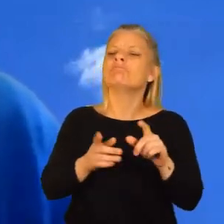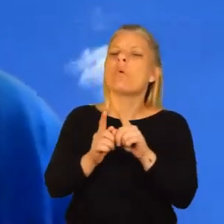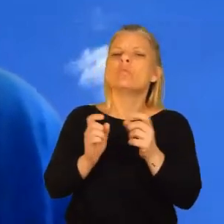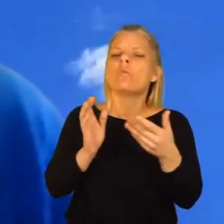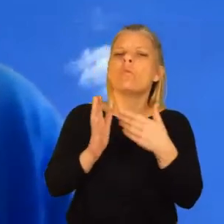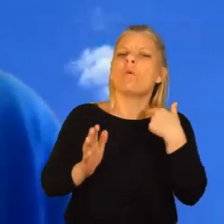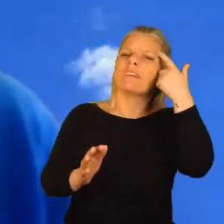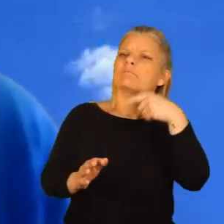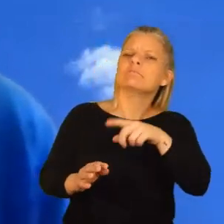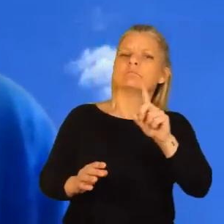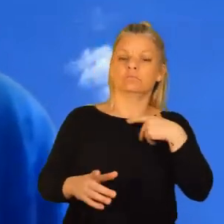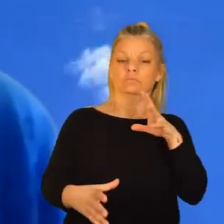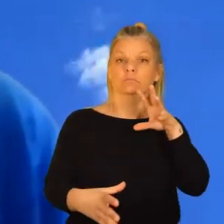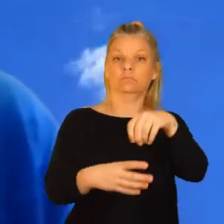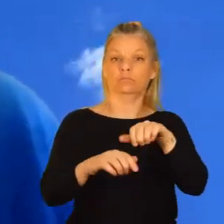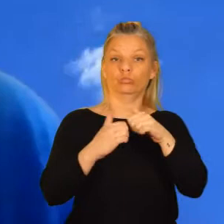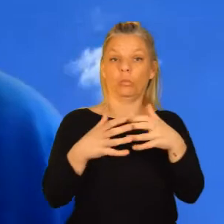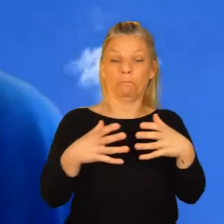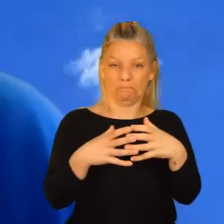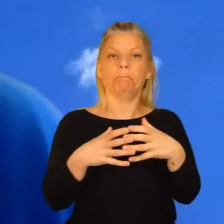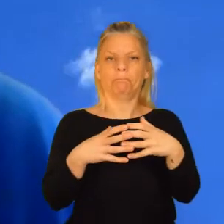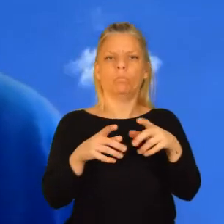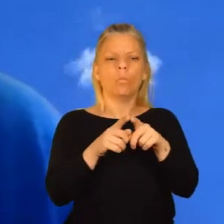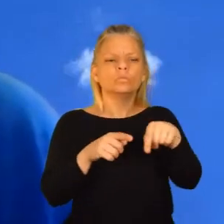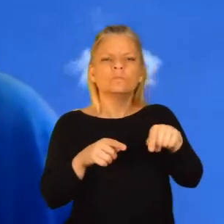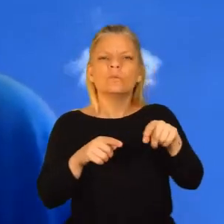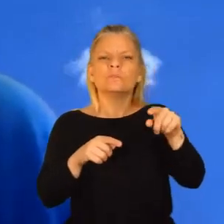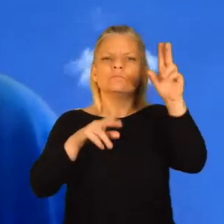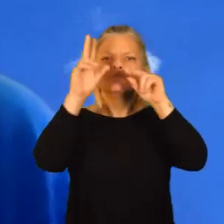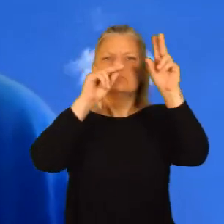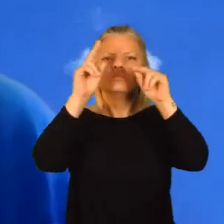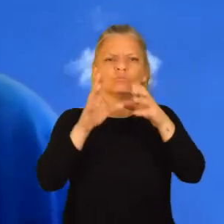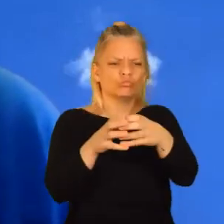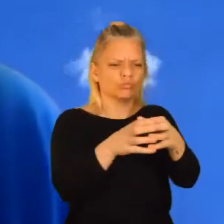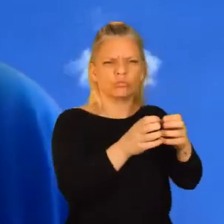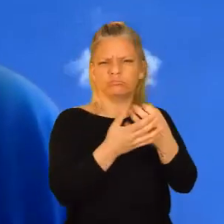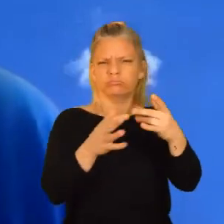for you to begin to get that back again there's um it's quite liberating.